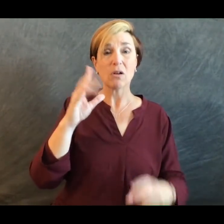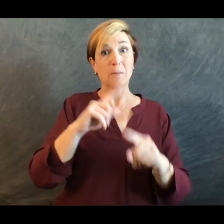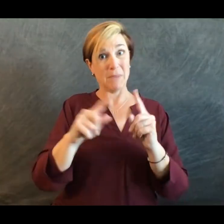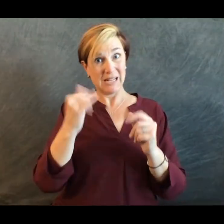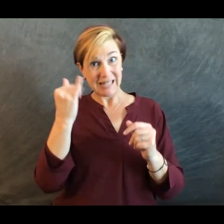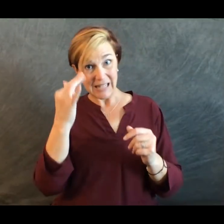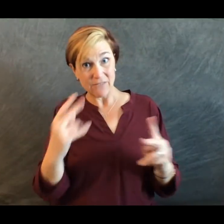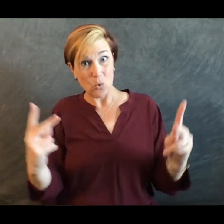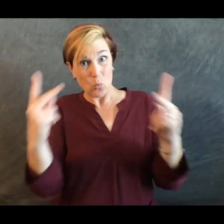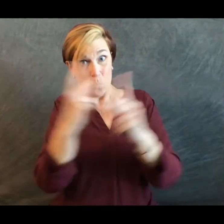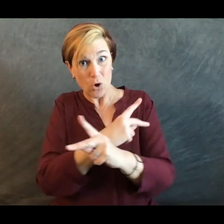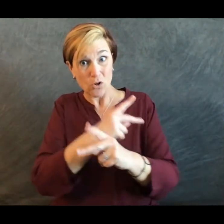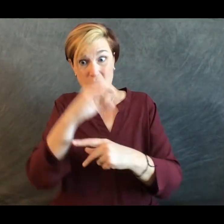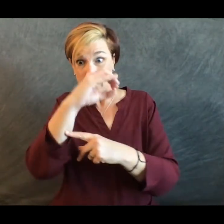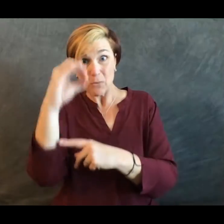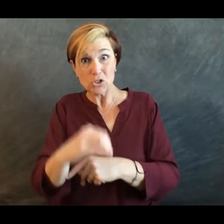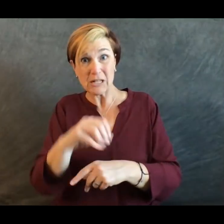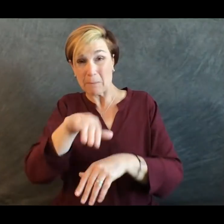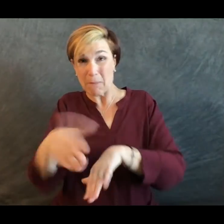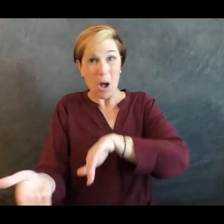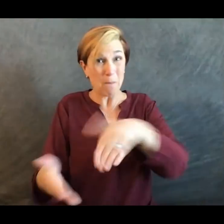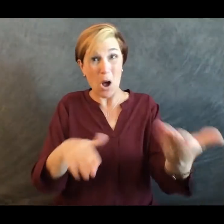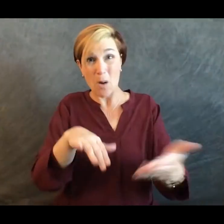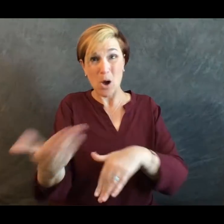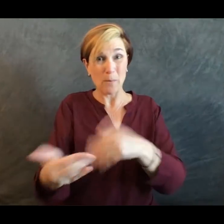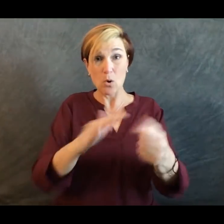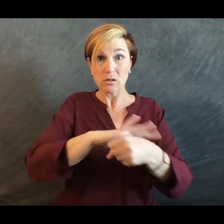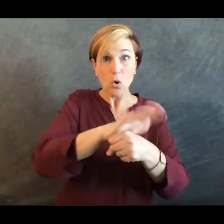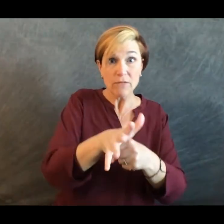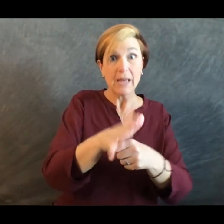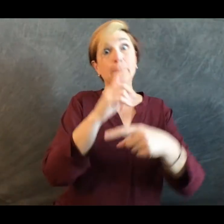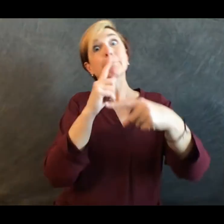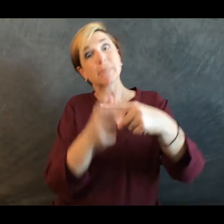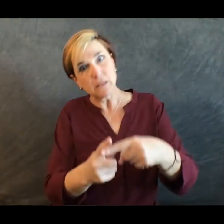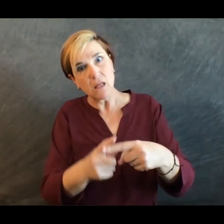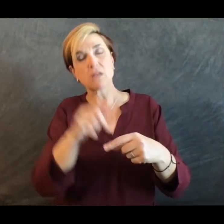kovat 19 and an array of other diseases and risk factors on communities of color